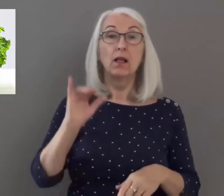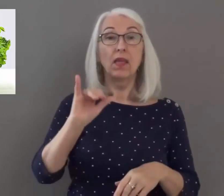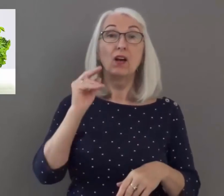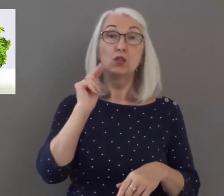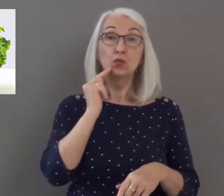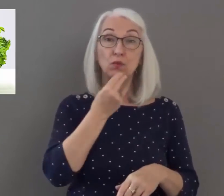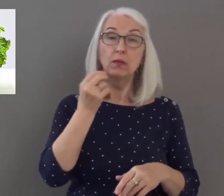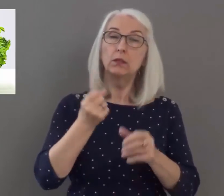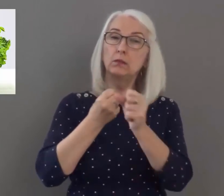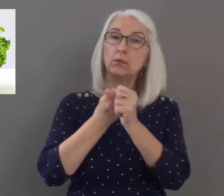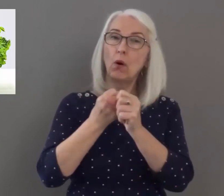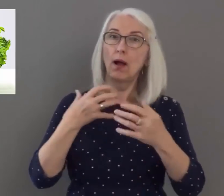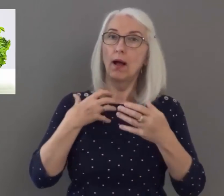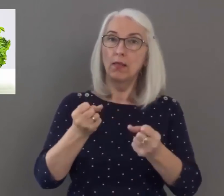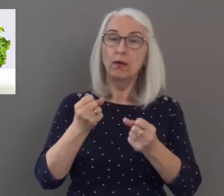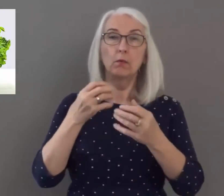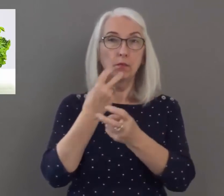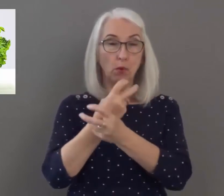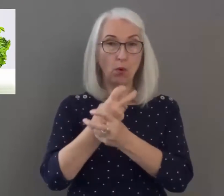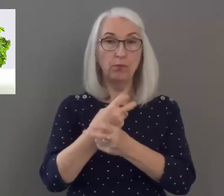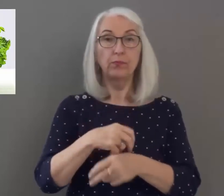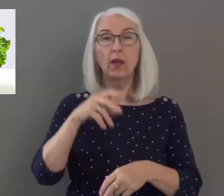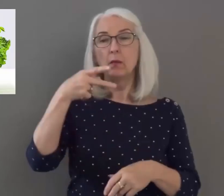This nutrient supports healthy bones.